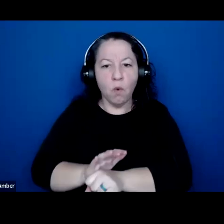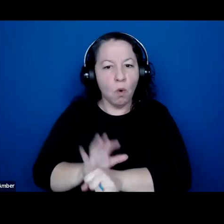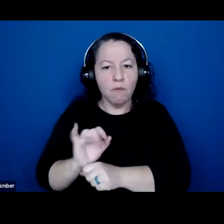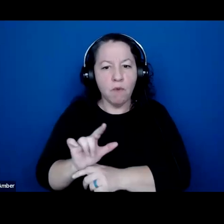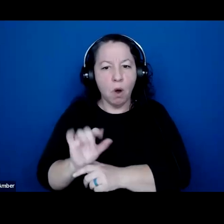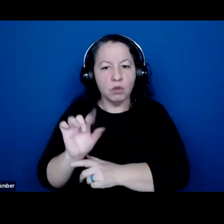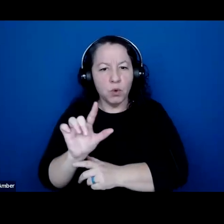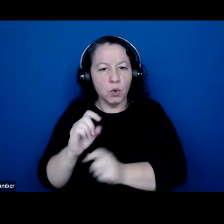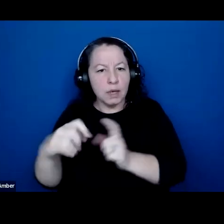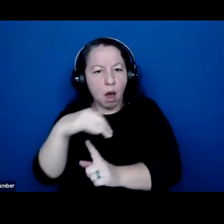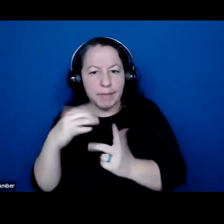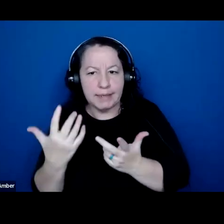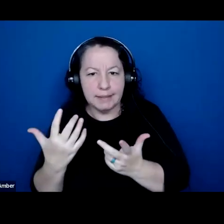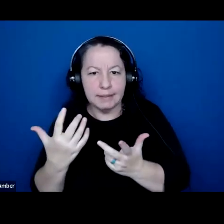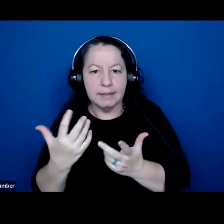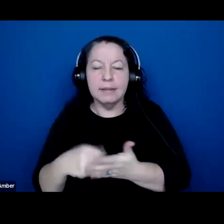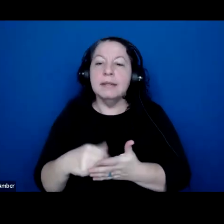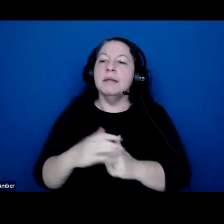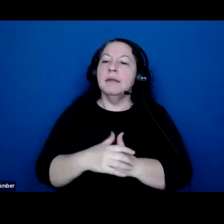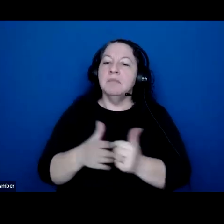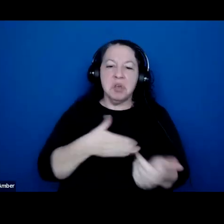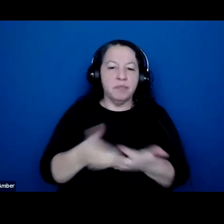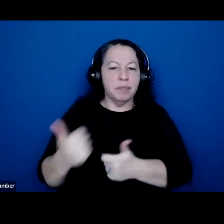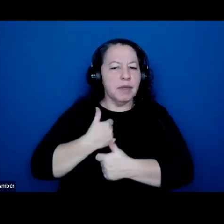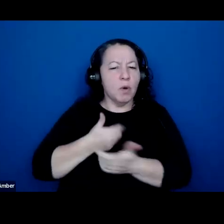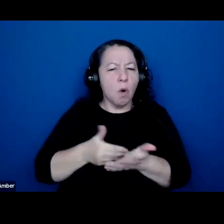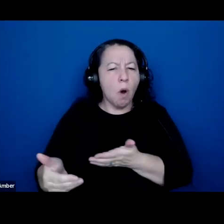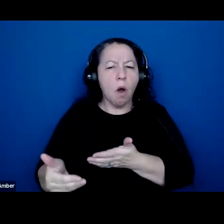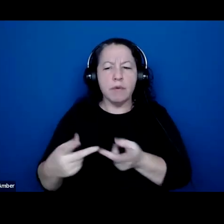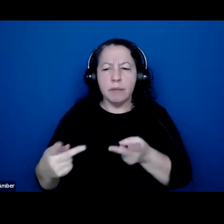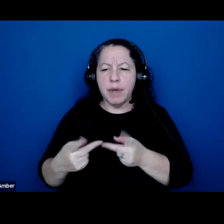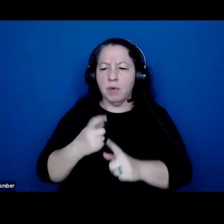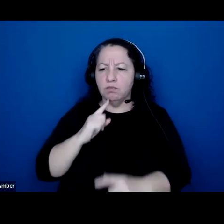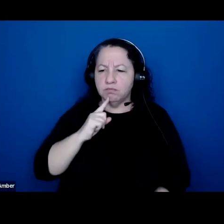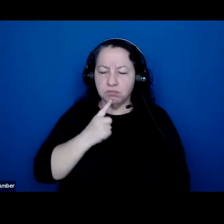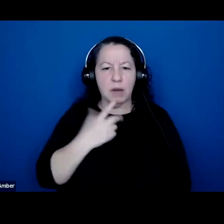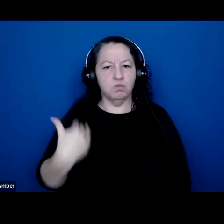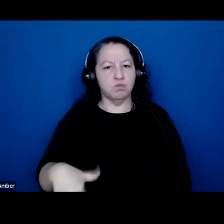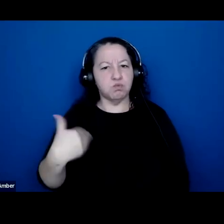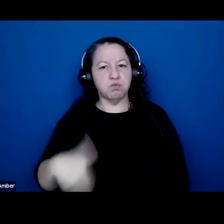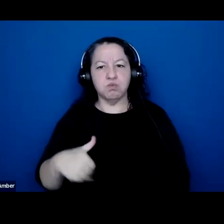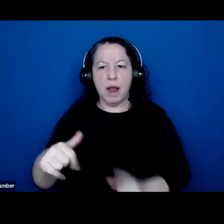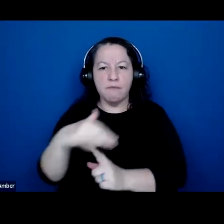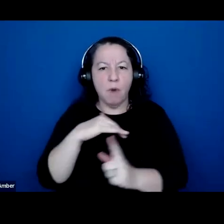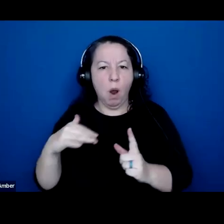and even though militaries are often sources of extreme environmental injustice, something we'll surely hear more about today.